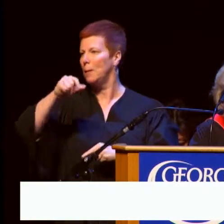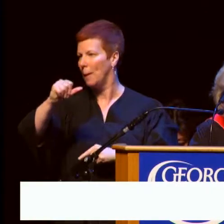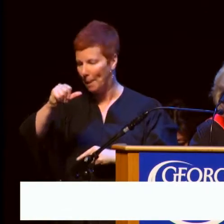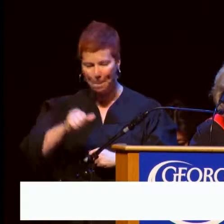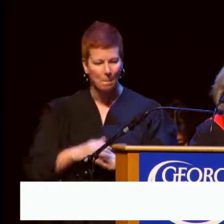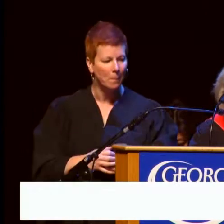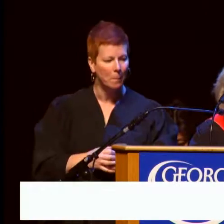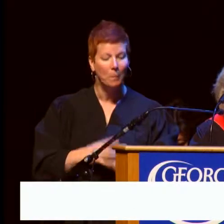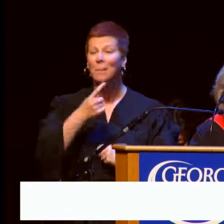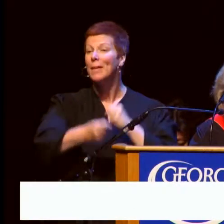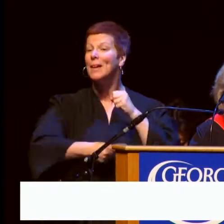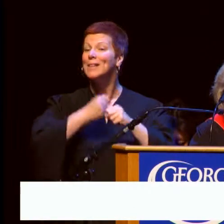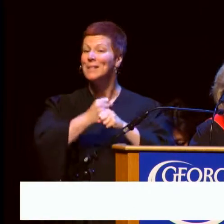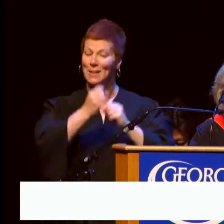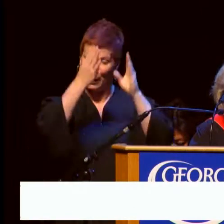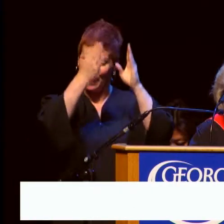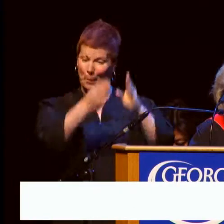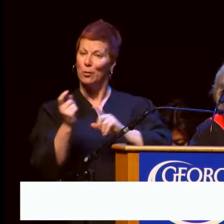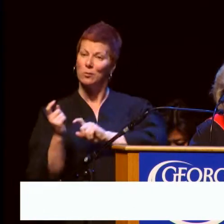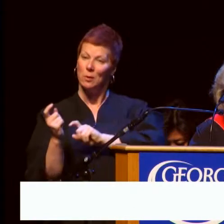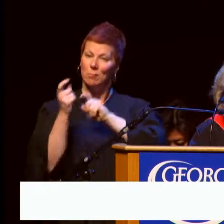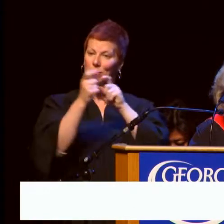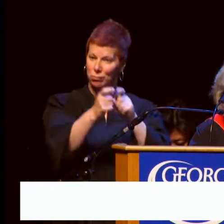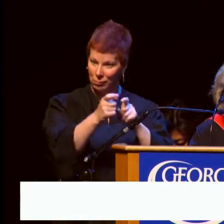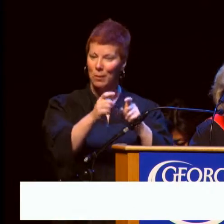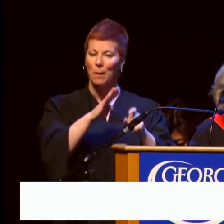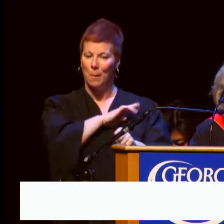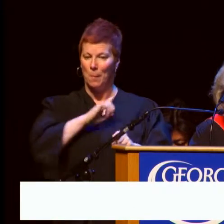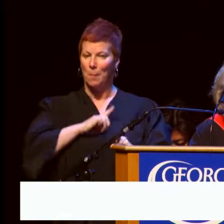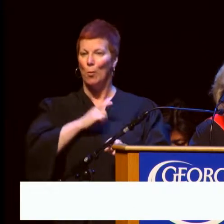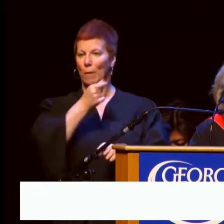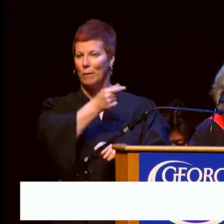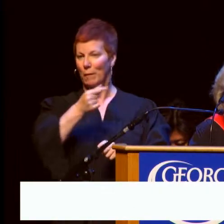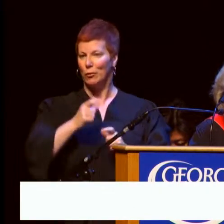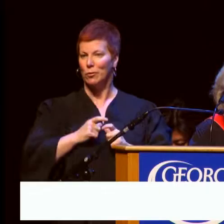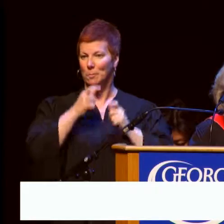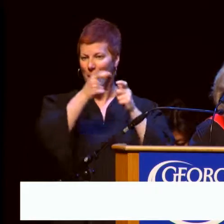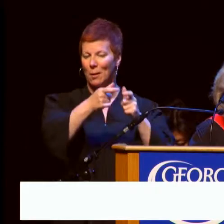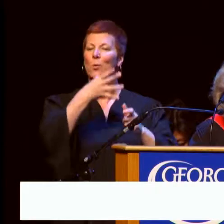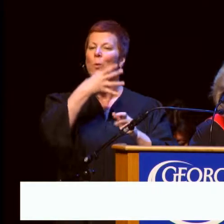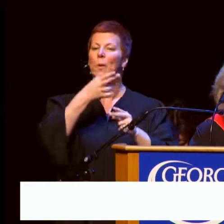THIS YEAR, THE RECIPIENT OF THE BOARD OF GOVERNORS MEDAL IS CANDIE MCKINNON WHO GRADUATED